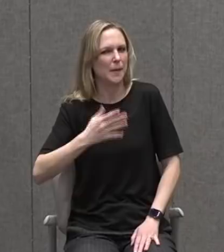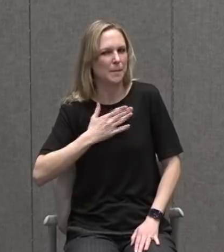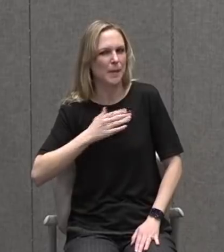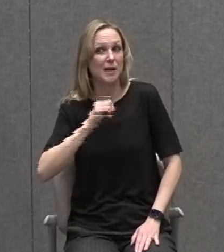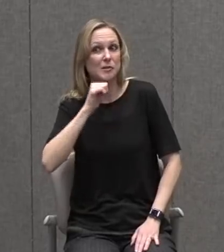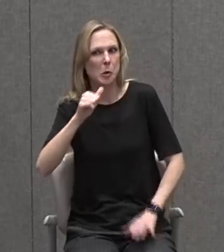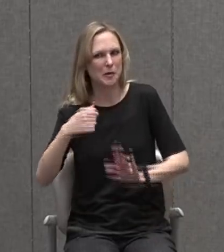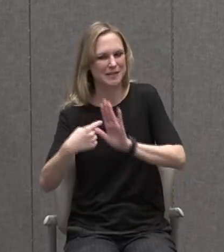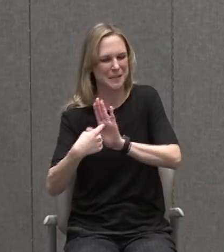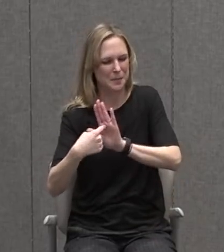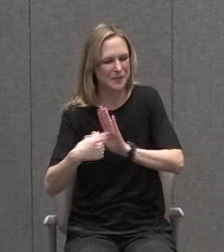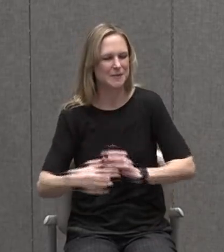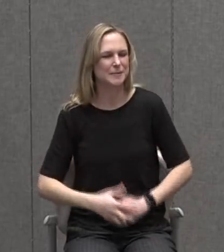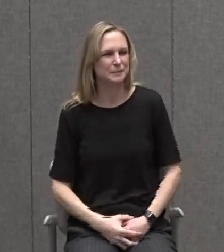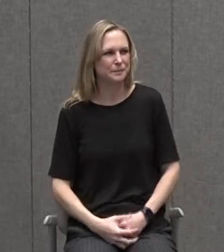So let me just put the tape on here.